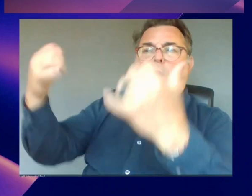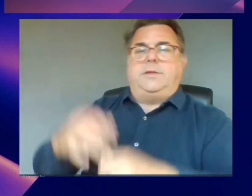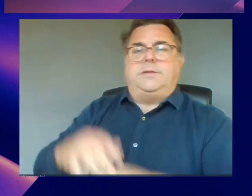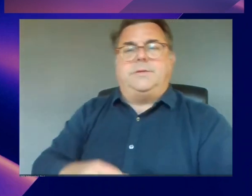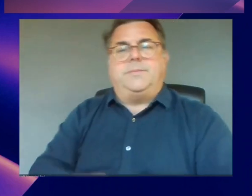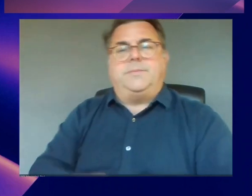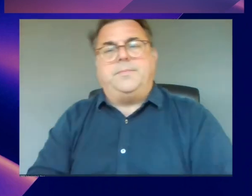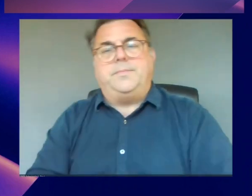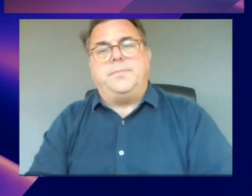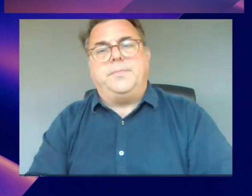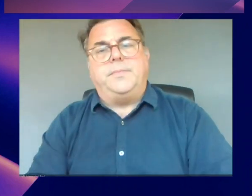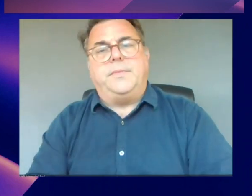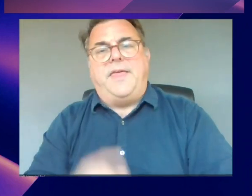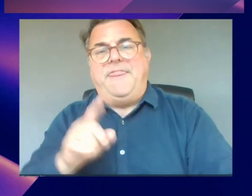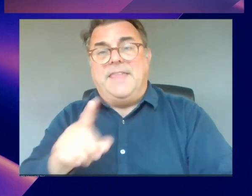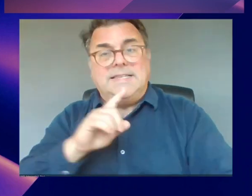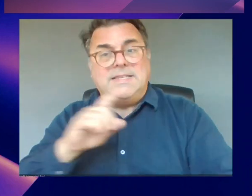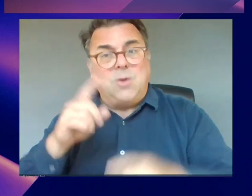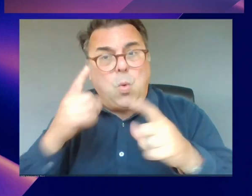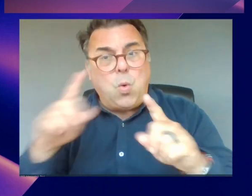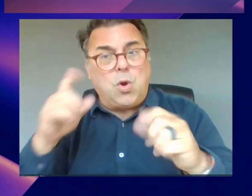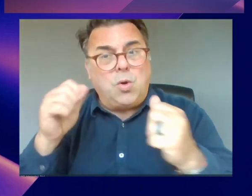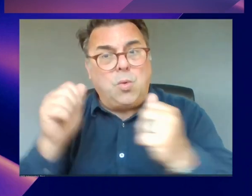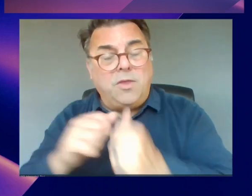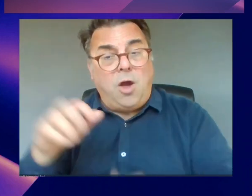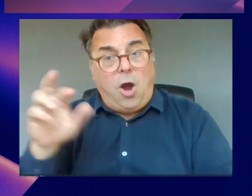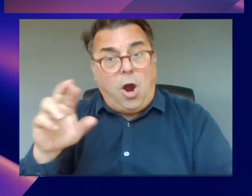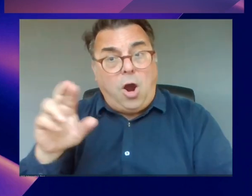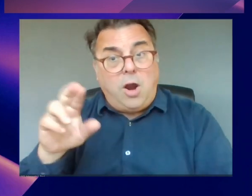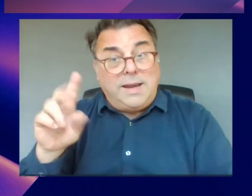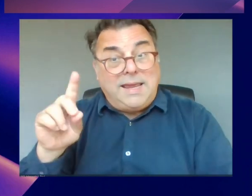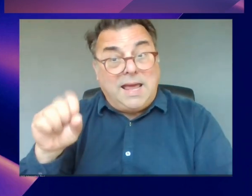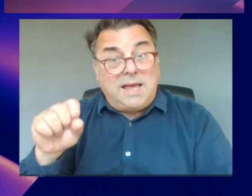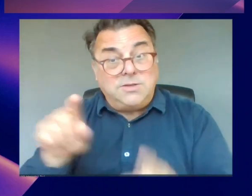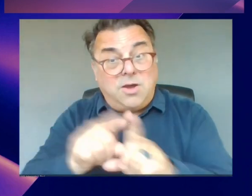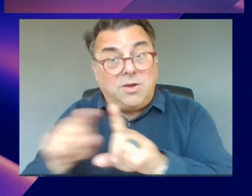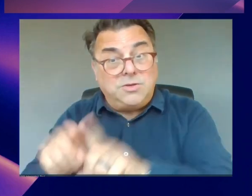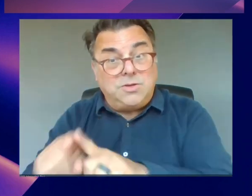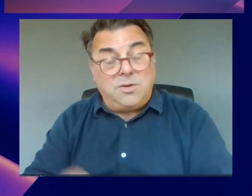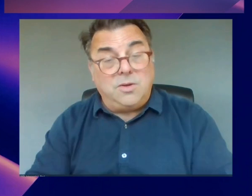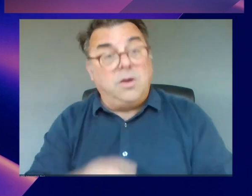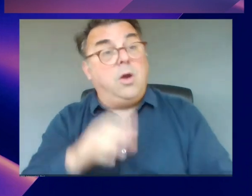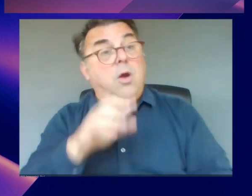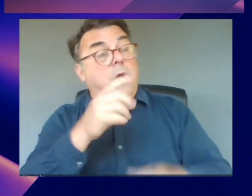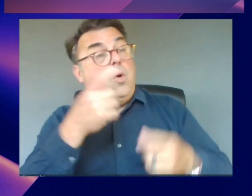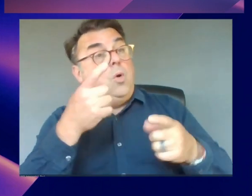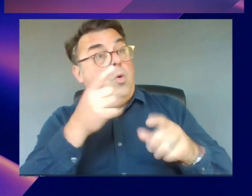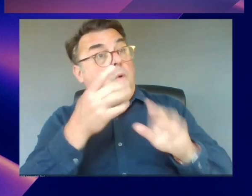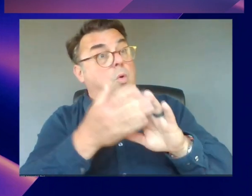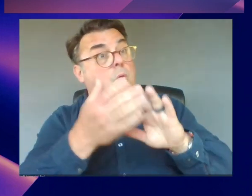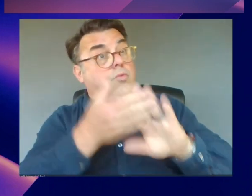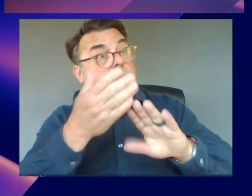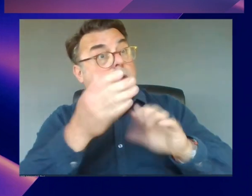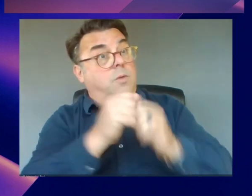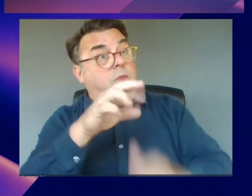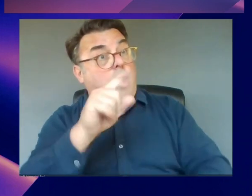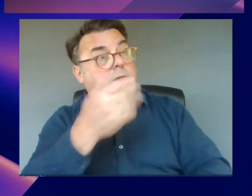does this actually work with RDS as well? Does this work with RDS? So that's a very great question. So one thing I will mention is,